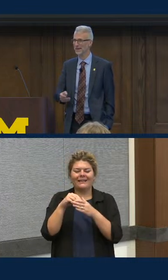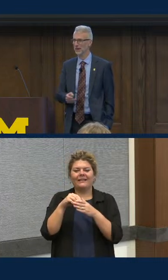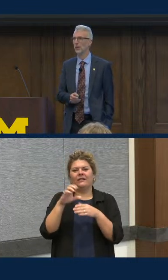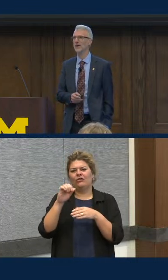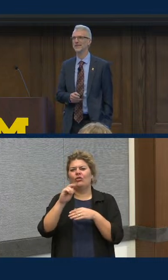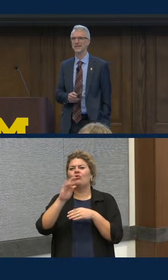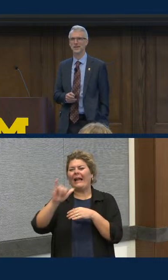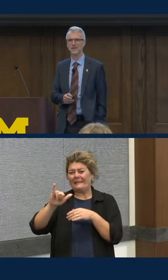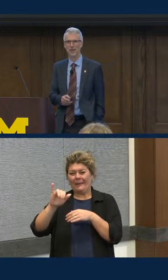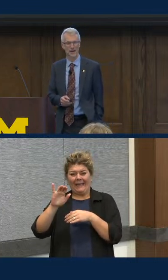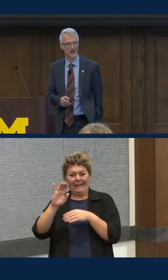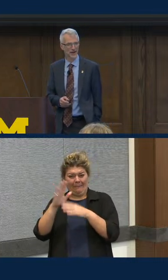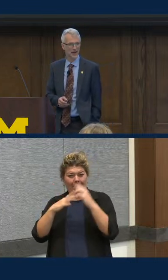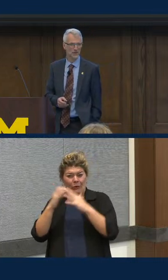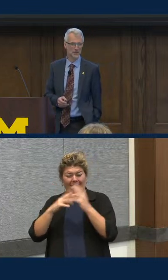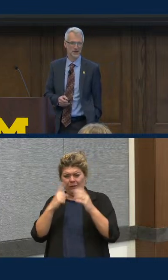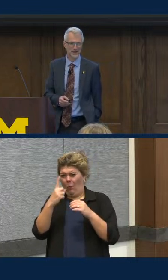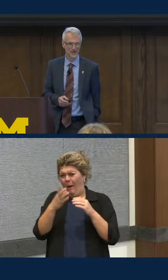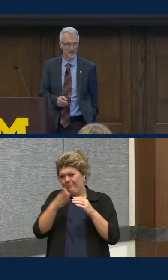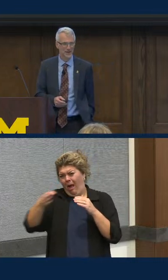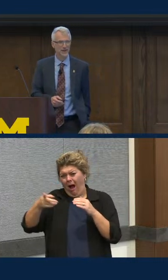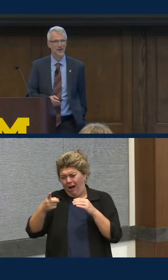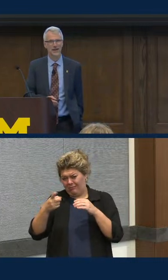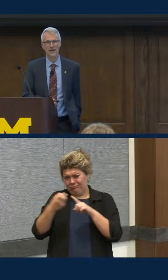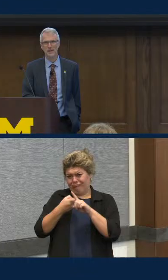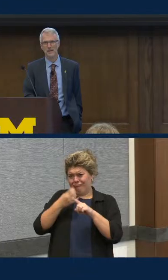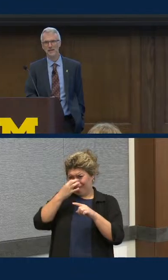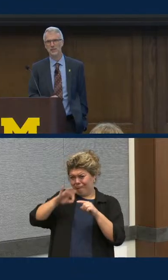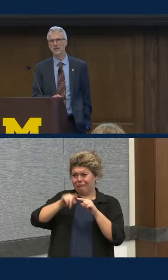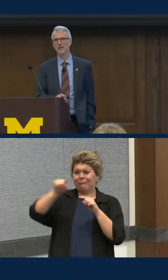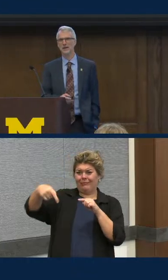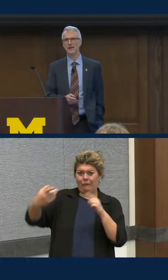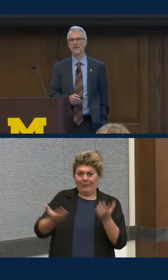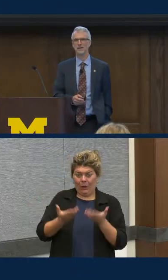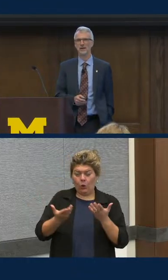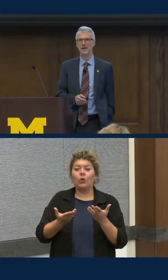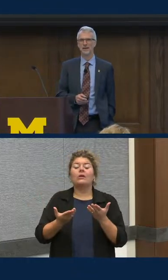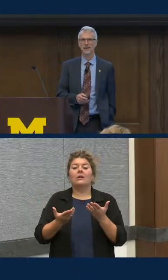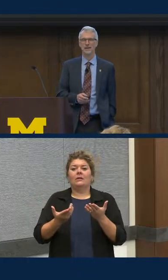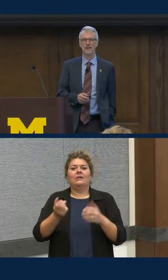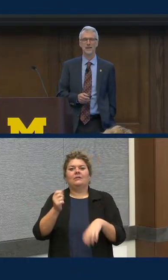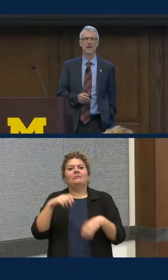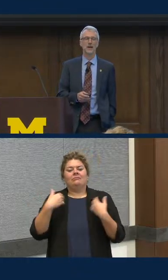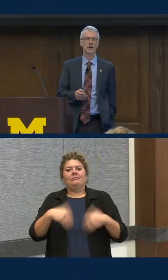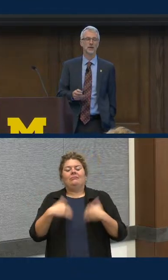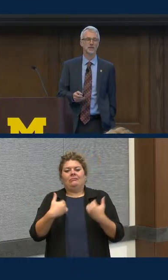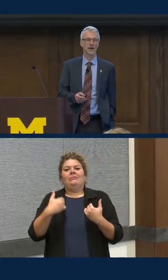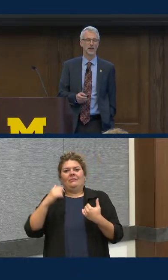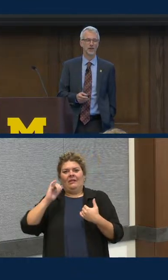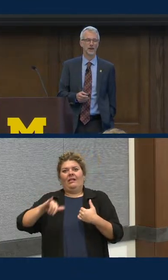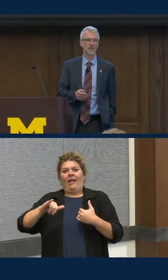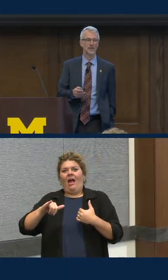just a block and a half from here and I think it speaks a lot to the collaborators I've had,